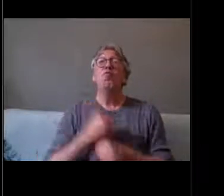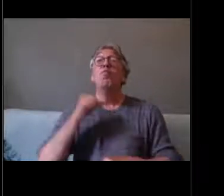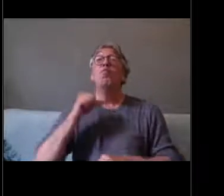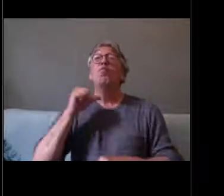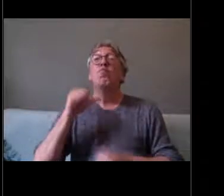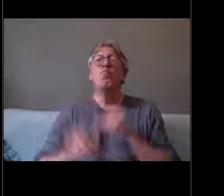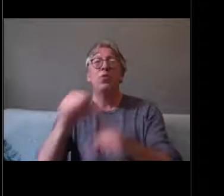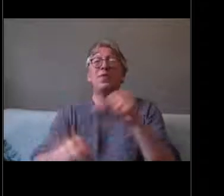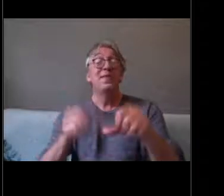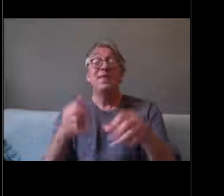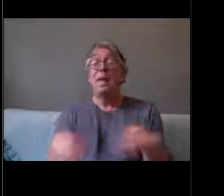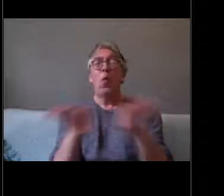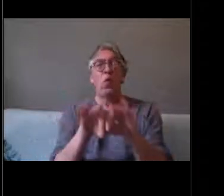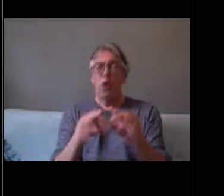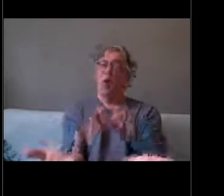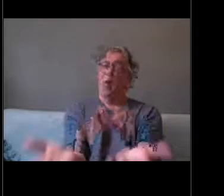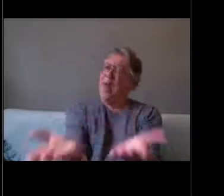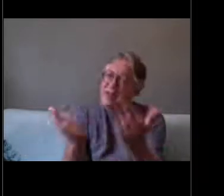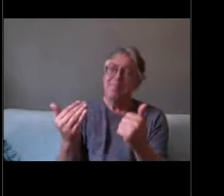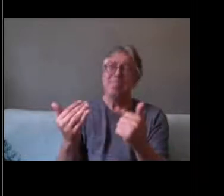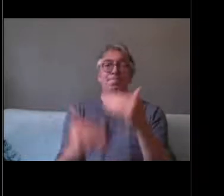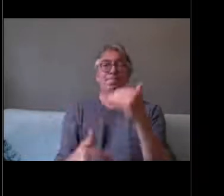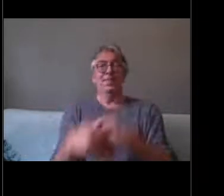and facilitate the application itself is accessible.